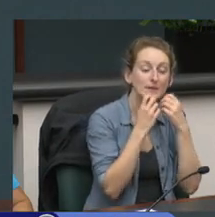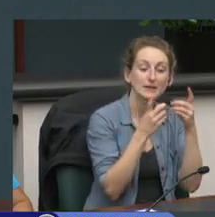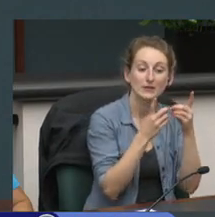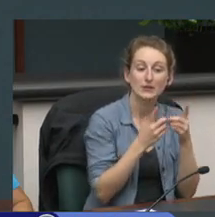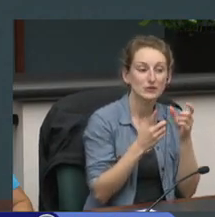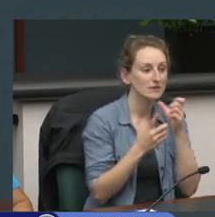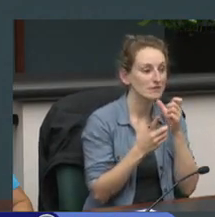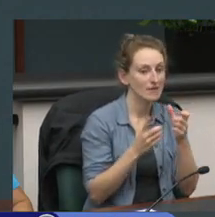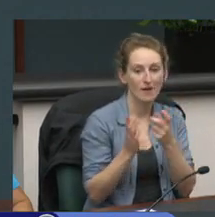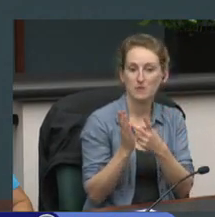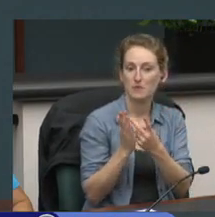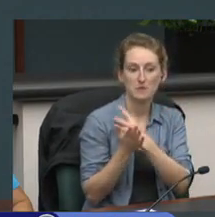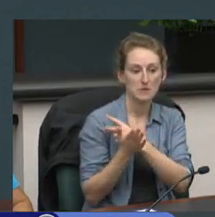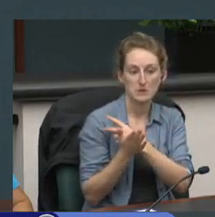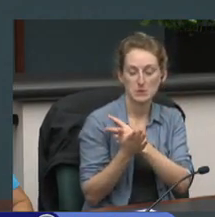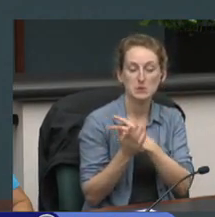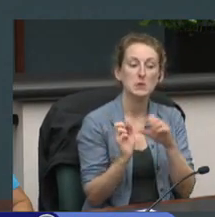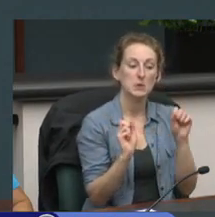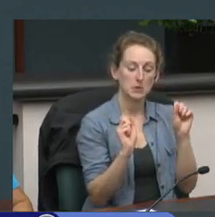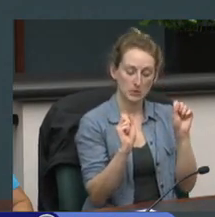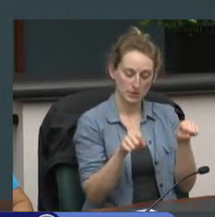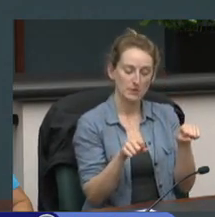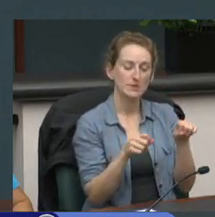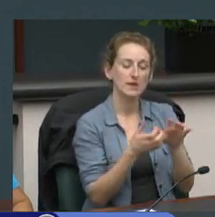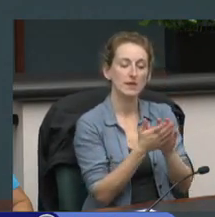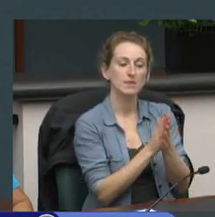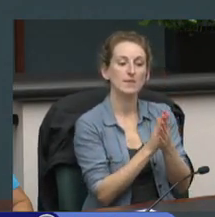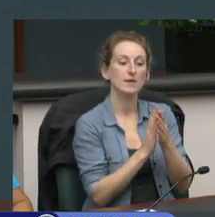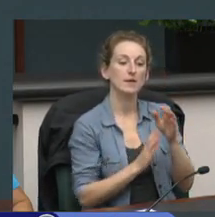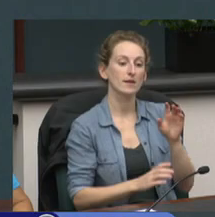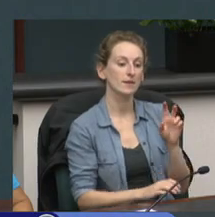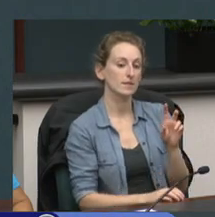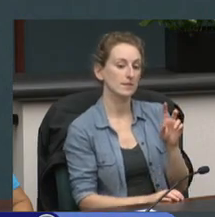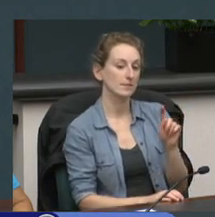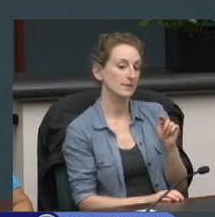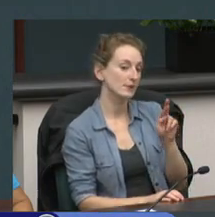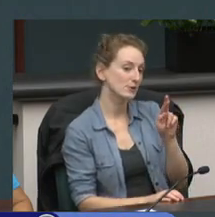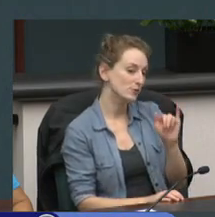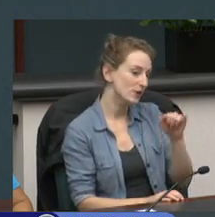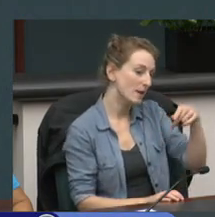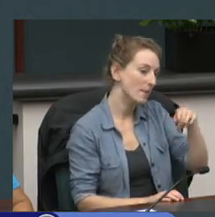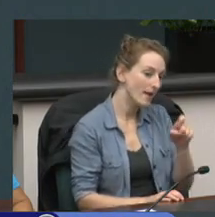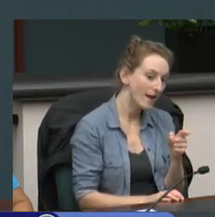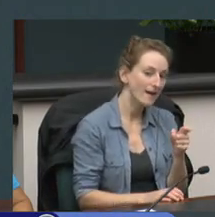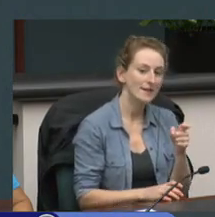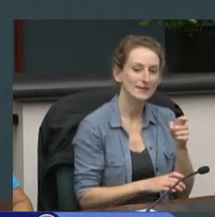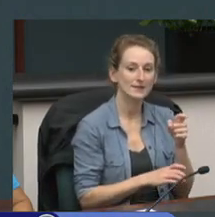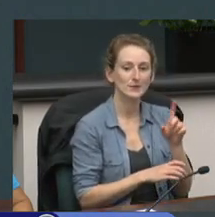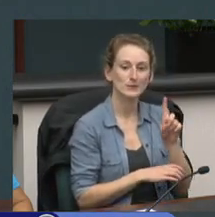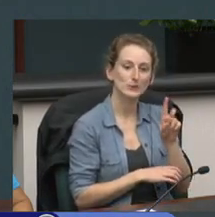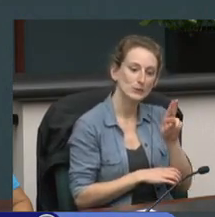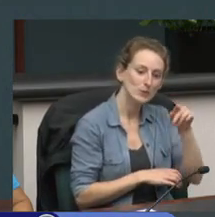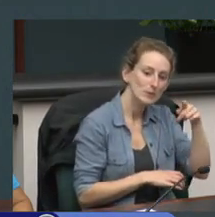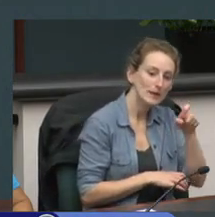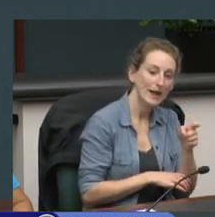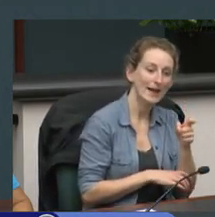or a triplex by adding on to a house in in conservation districts without review